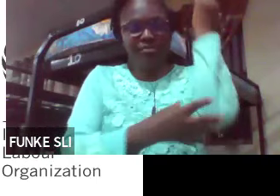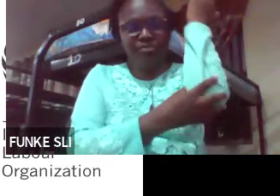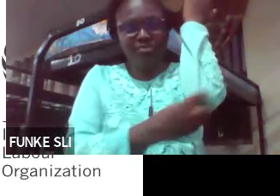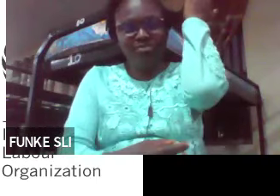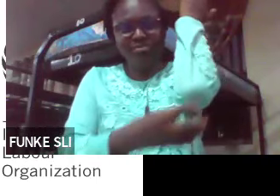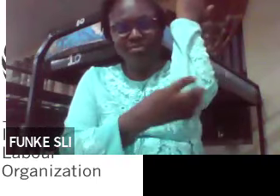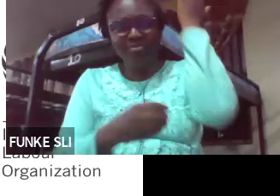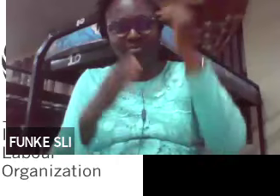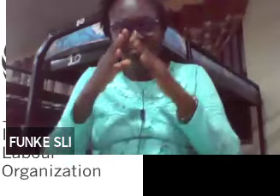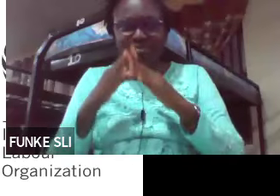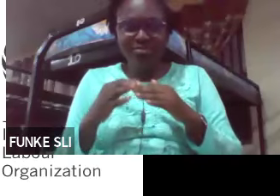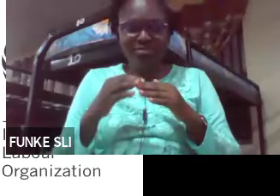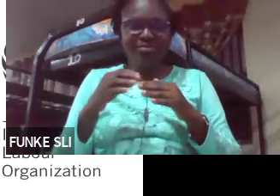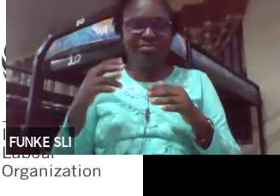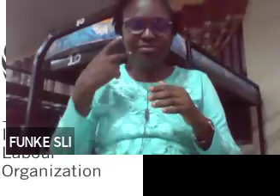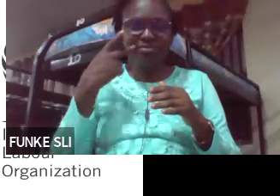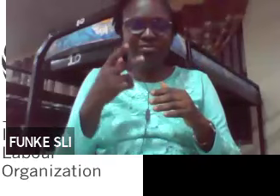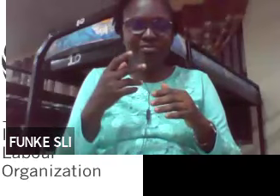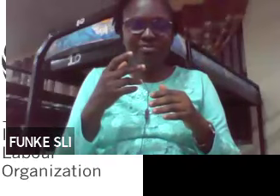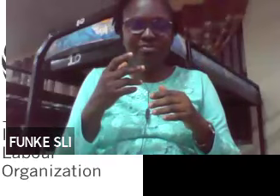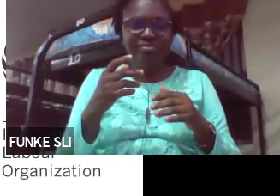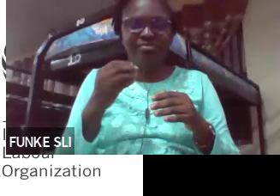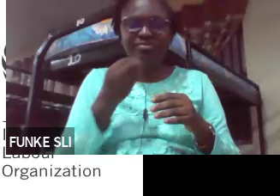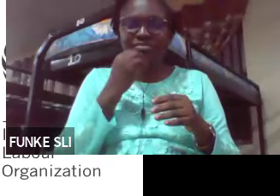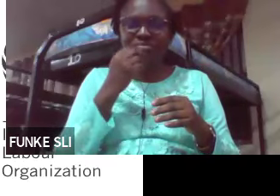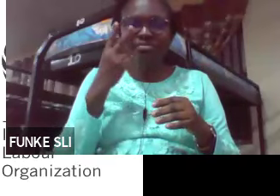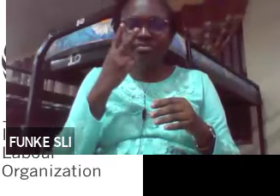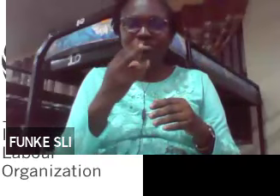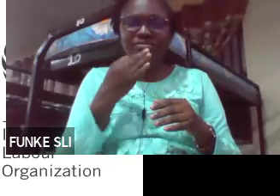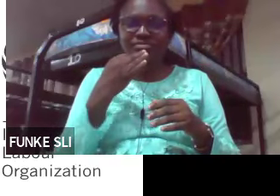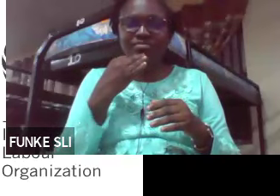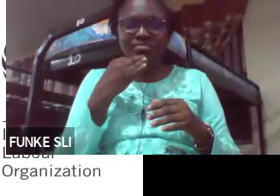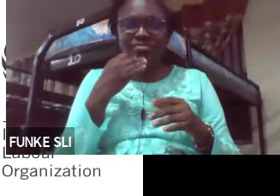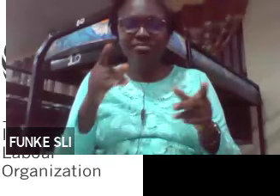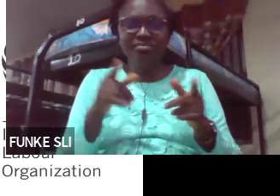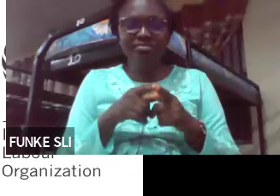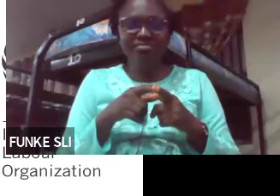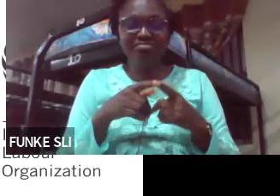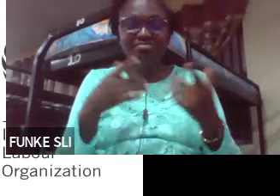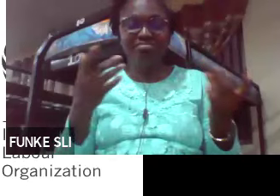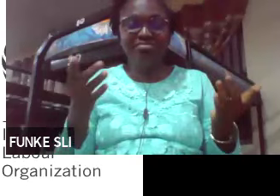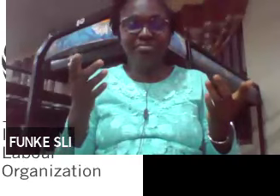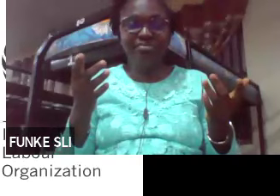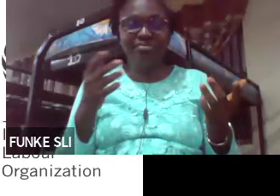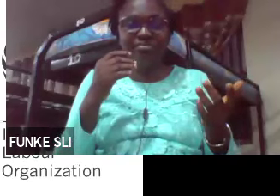Esther Isaac Chidera: where we see eating 2 square meal per day as as gold.